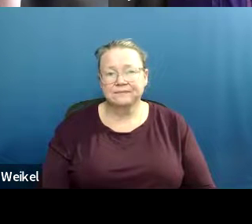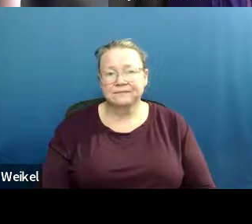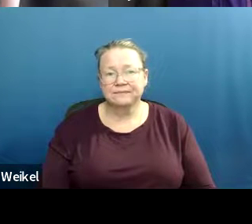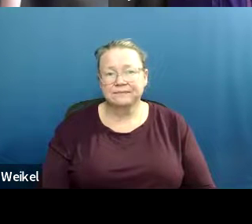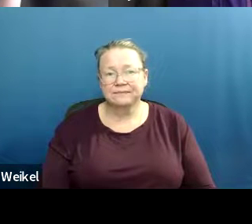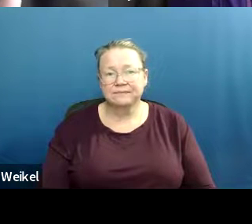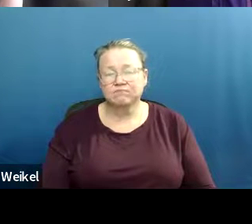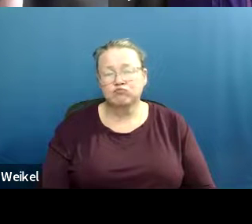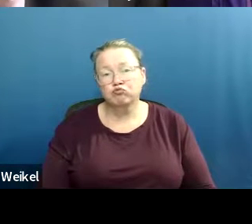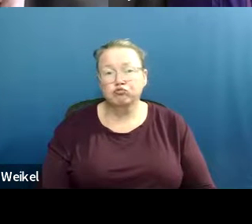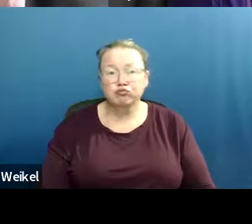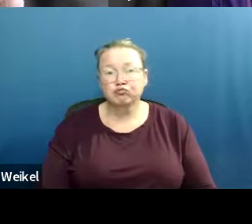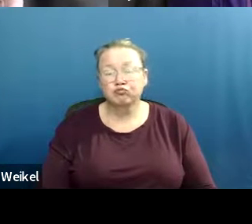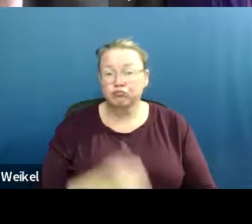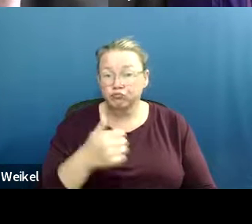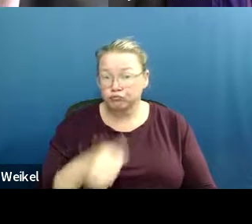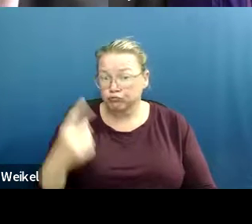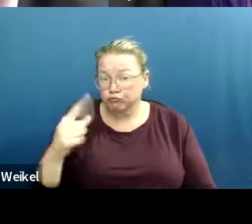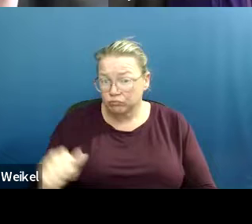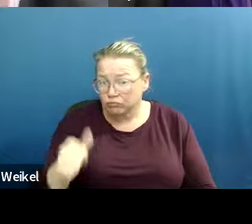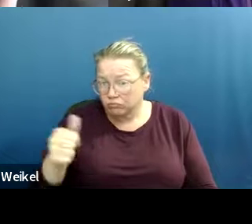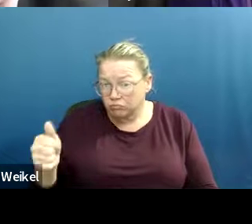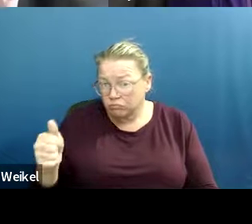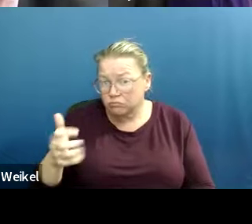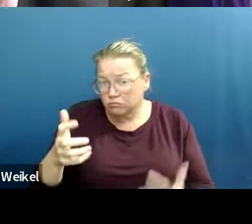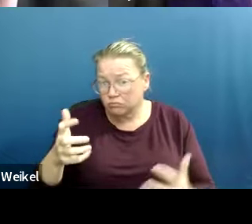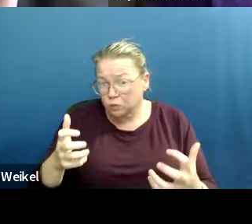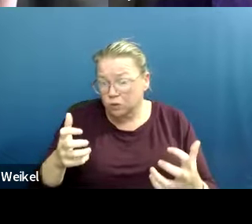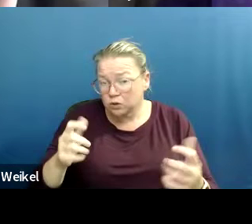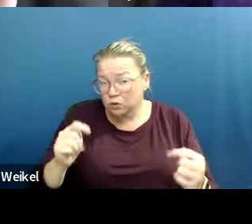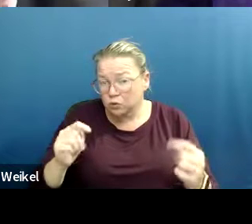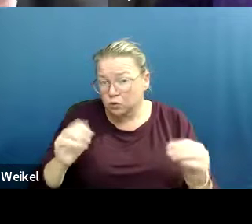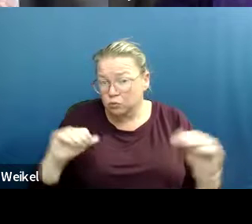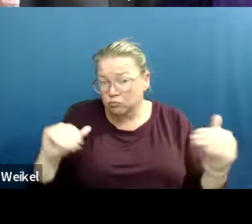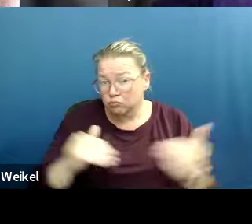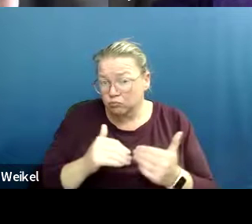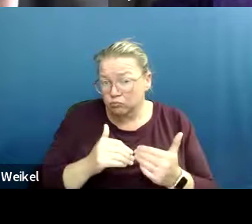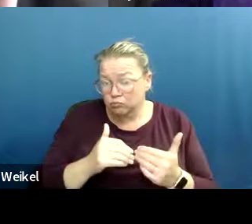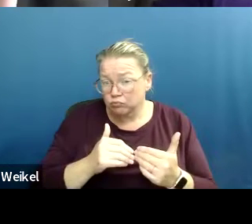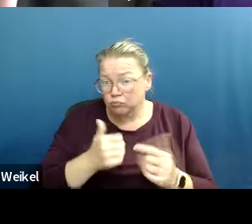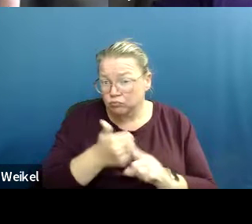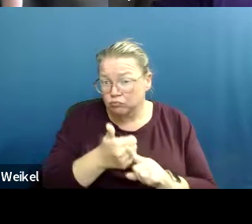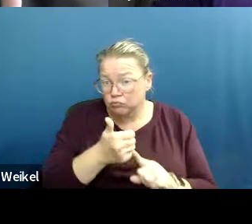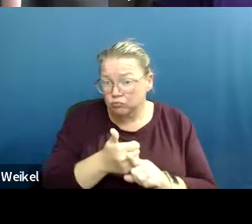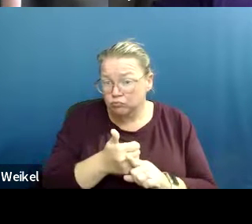Harm (He/Him): There's anyone else Harm (He/Him): want to introduce themselves and what they're doing.